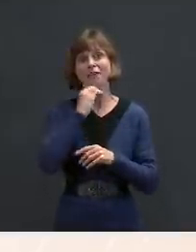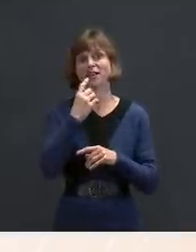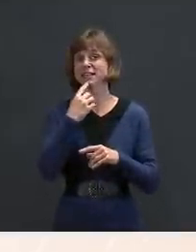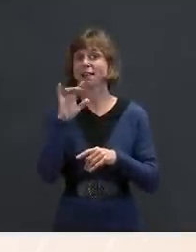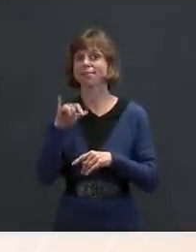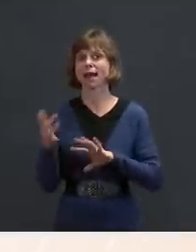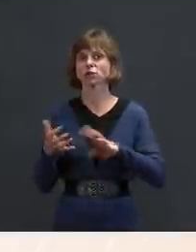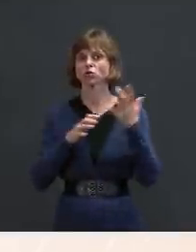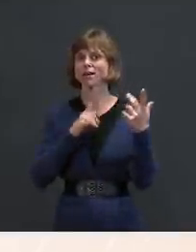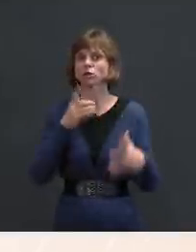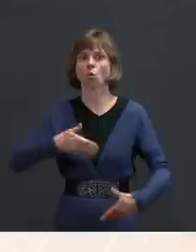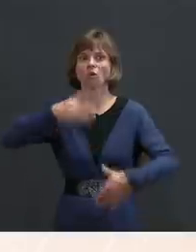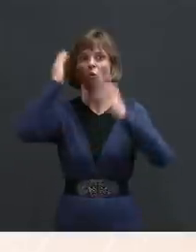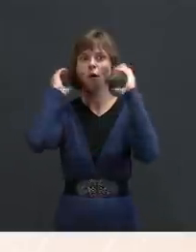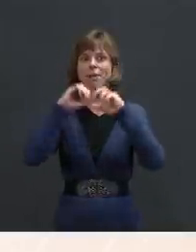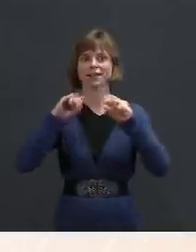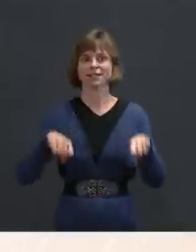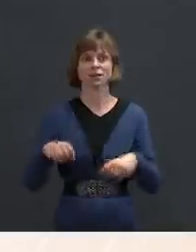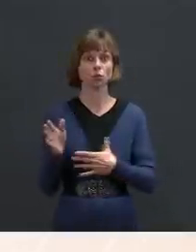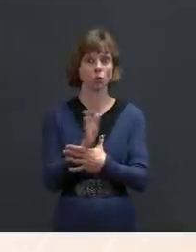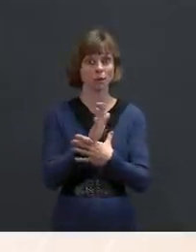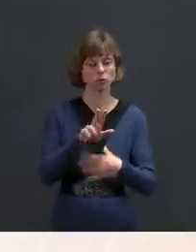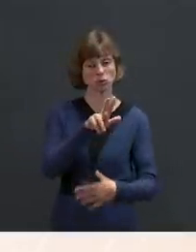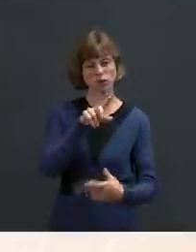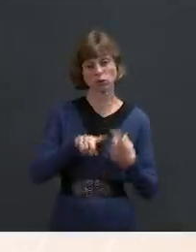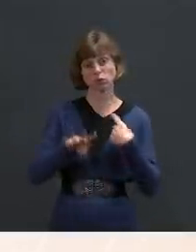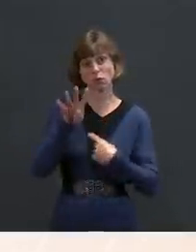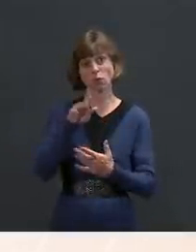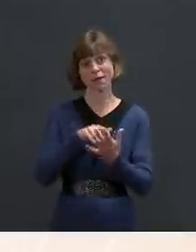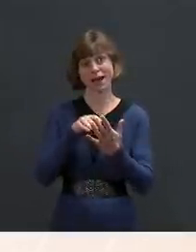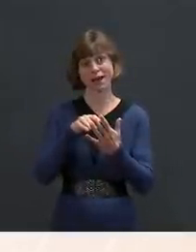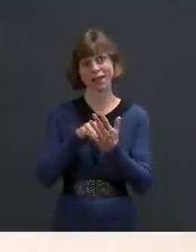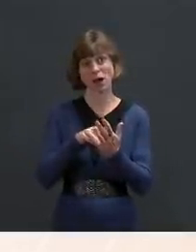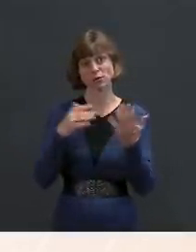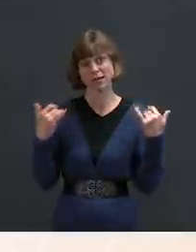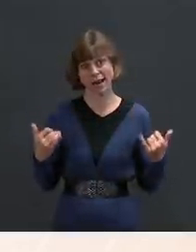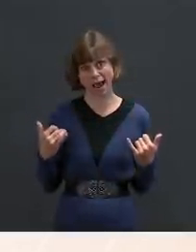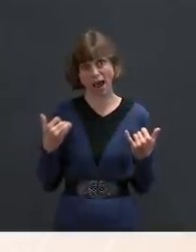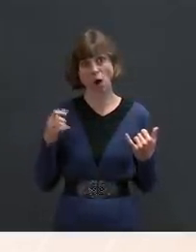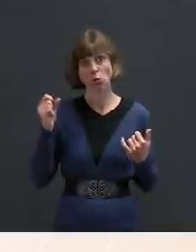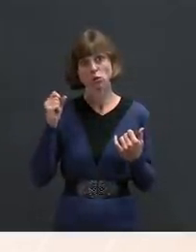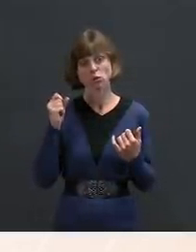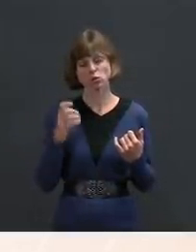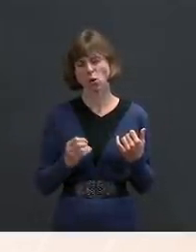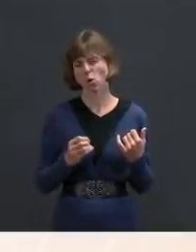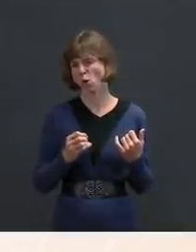We're at between three and four thousand now, according to CBP officials. So how is this not a crisis?